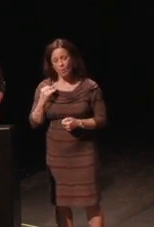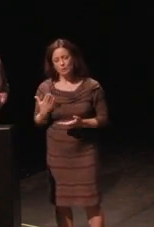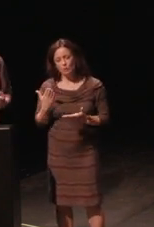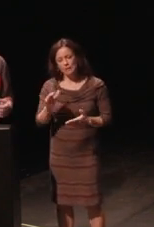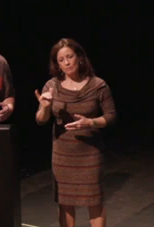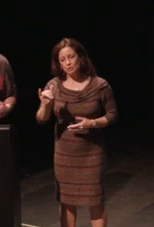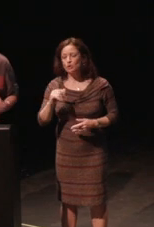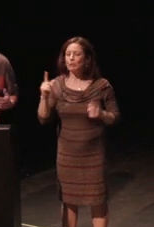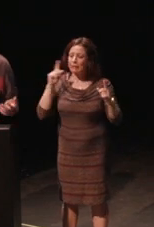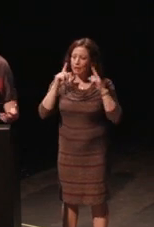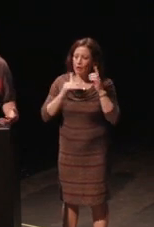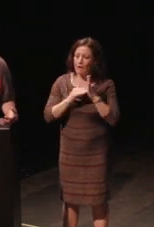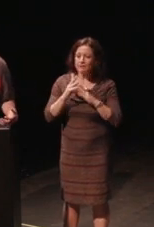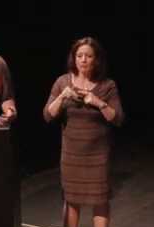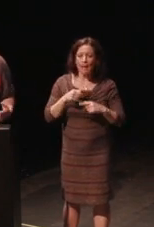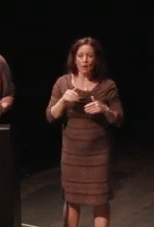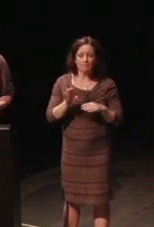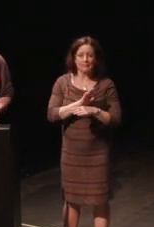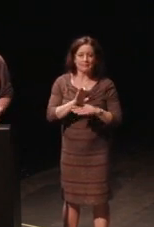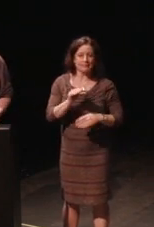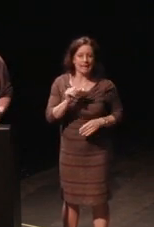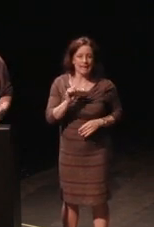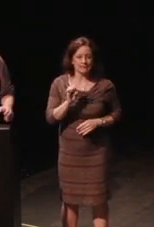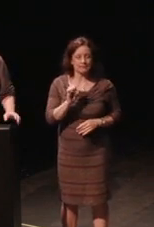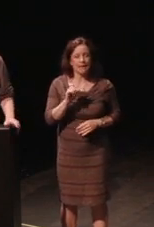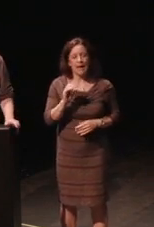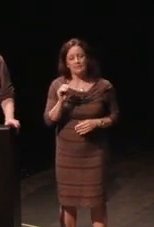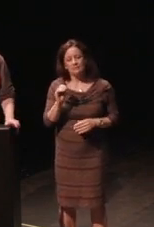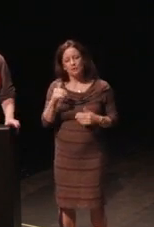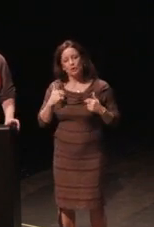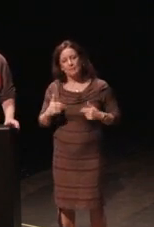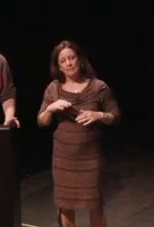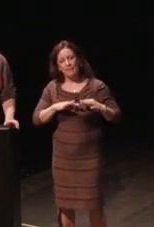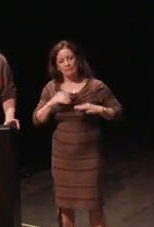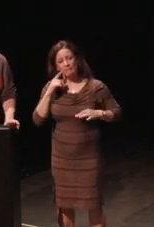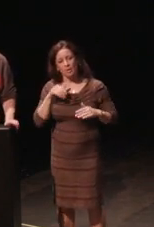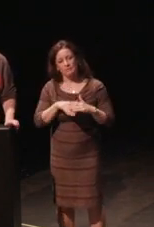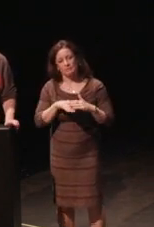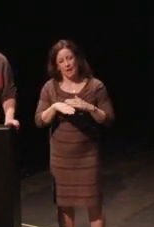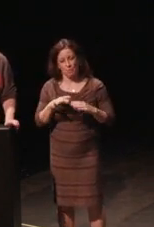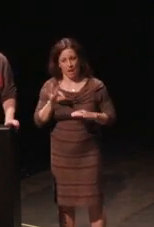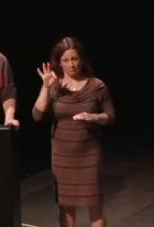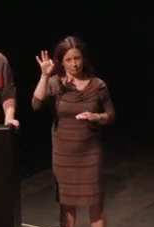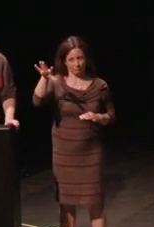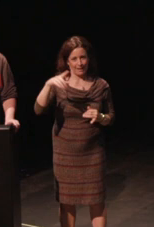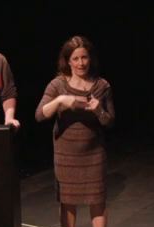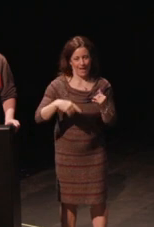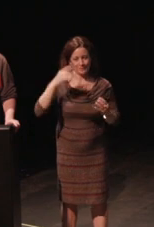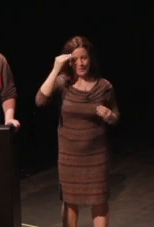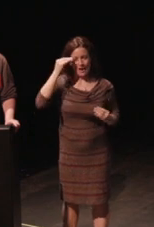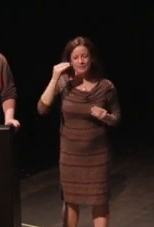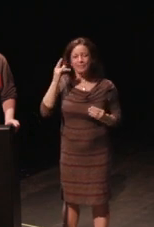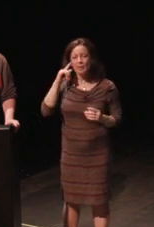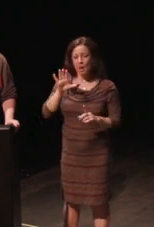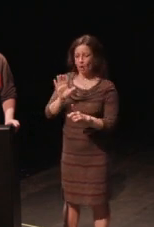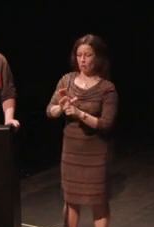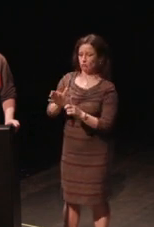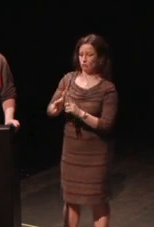often hear a lot about the business case and the human benefit of accessibility are leaving a thought about this which is the cultural significance of games.